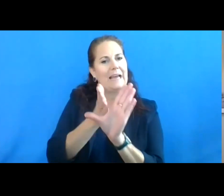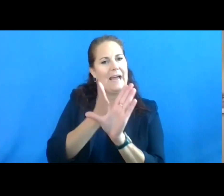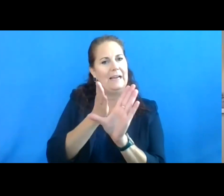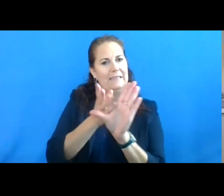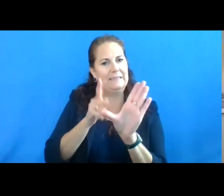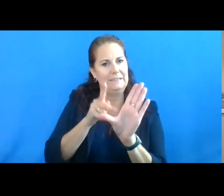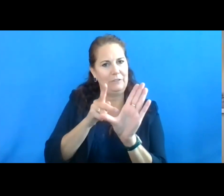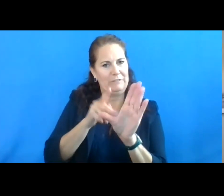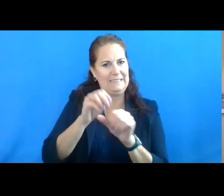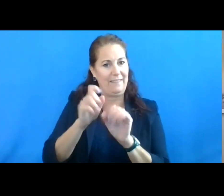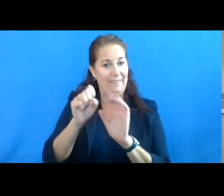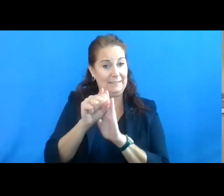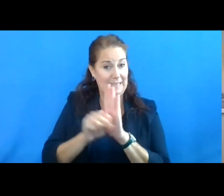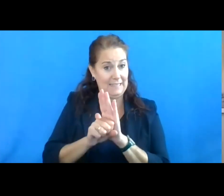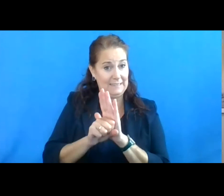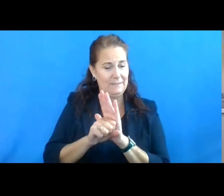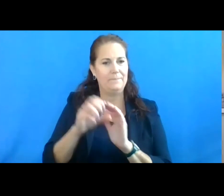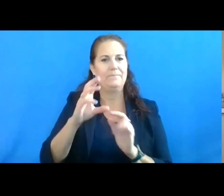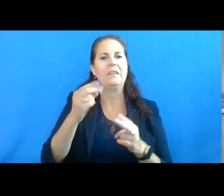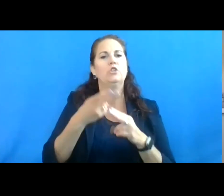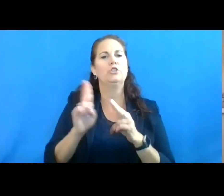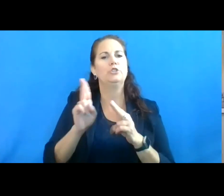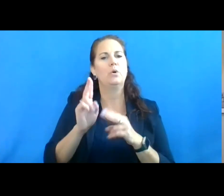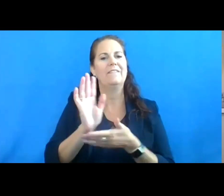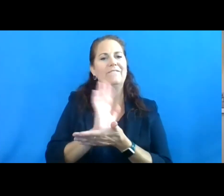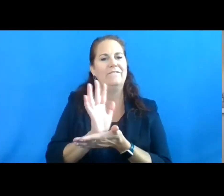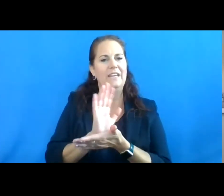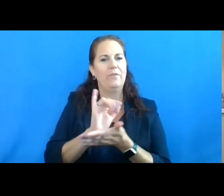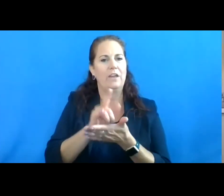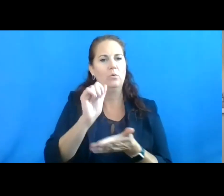There’s a short video that you can find on YouTube.